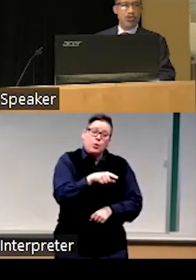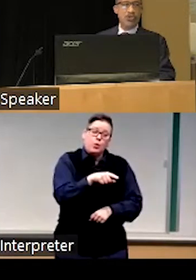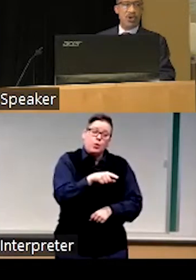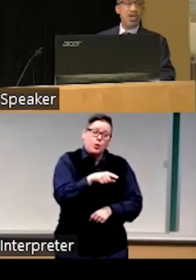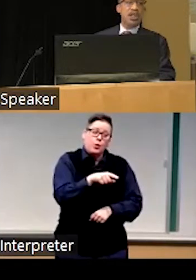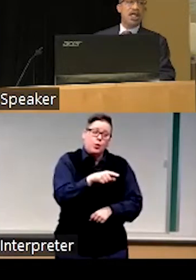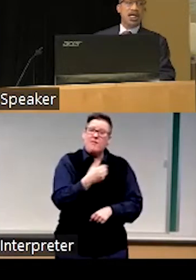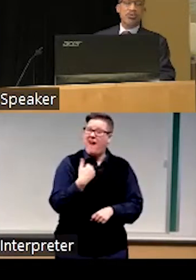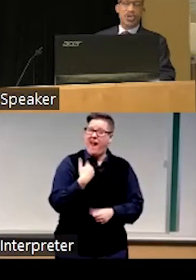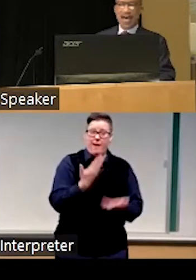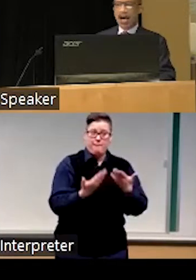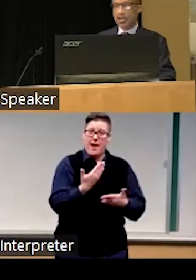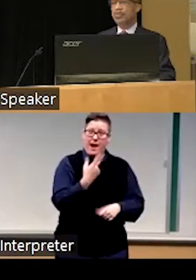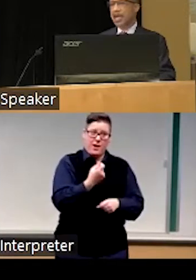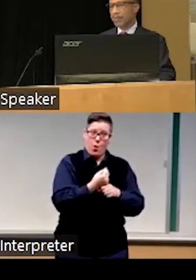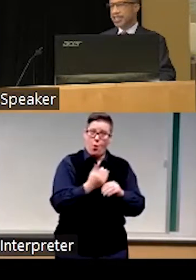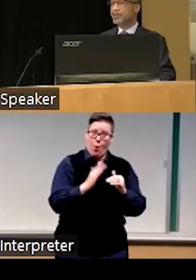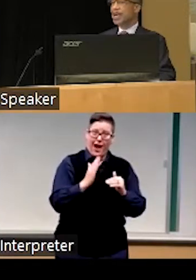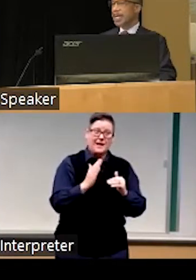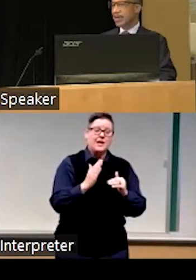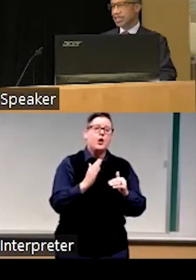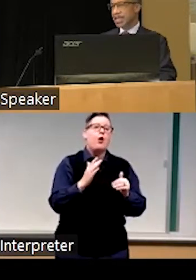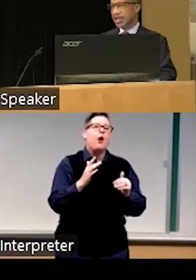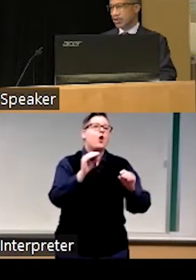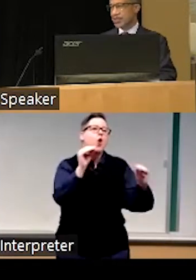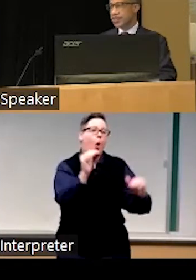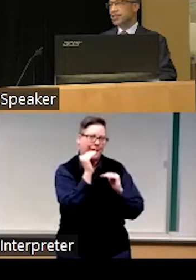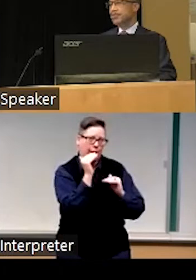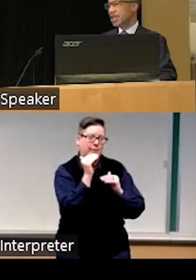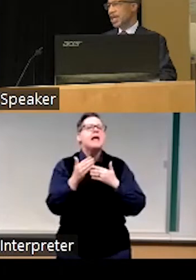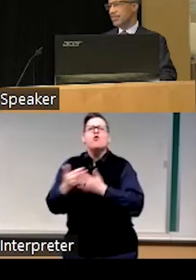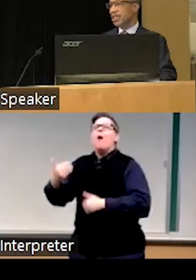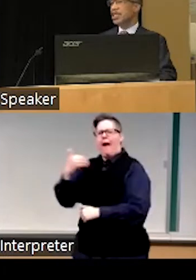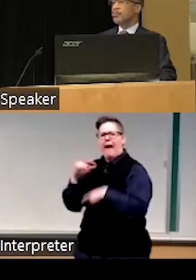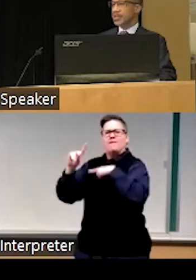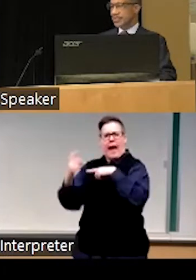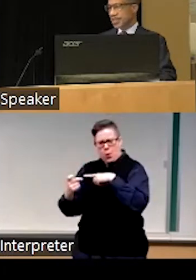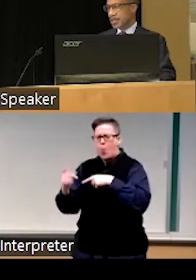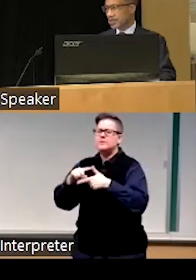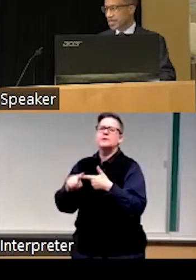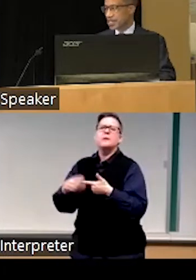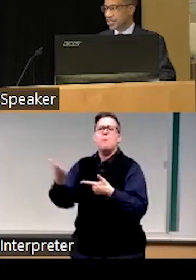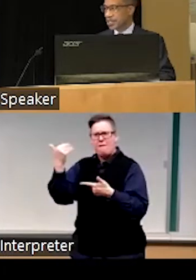year or more without impairment despite having the diagnosis despite having previous hospitalization